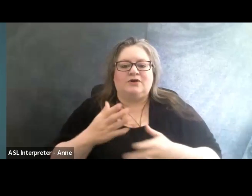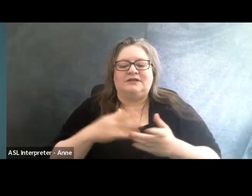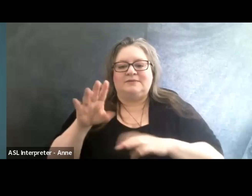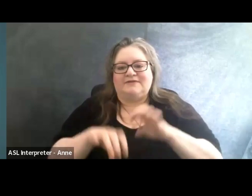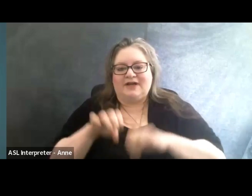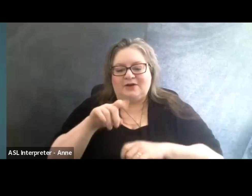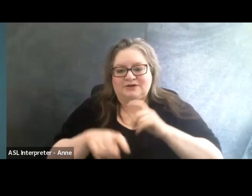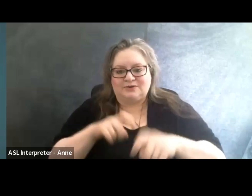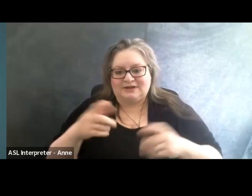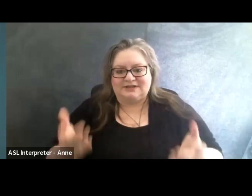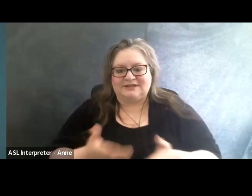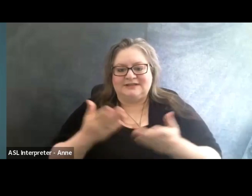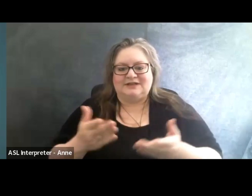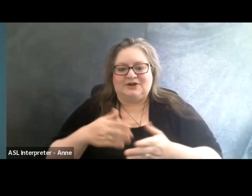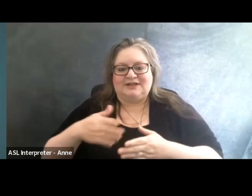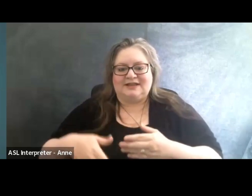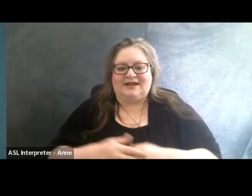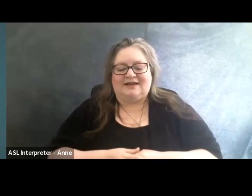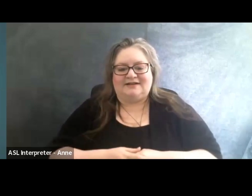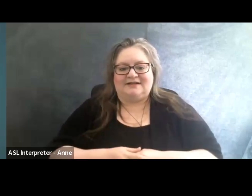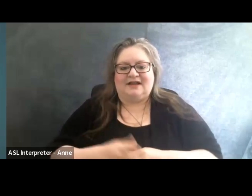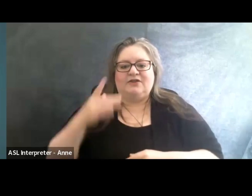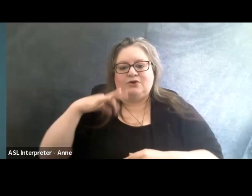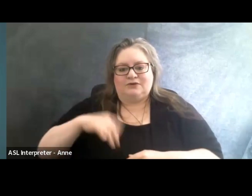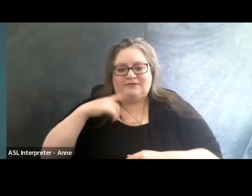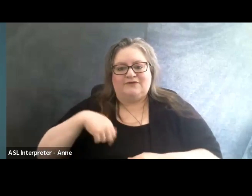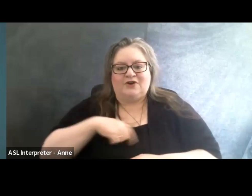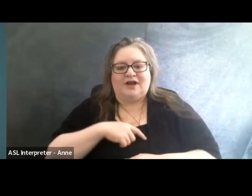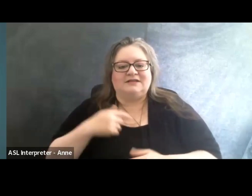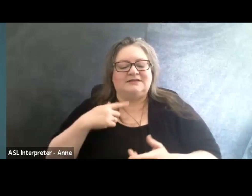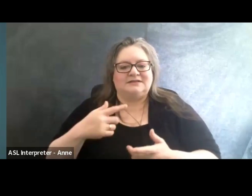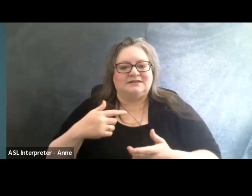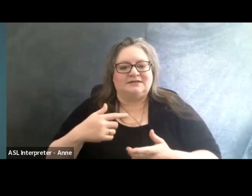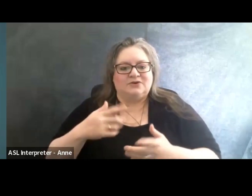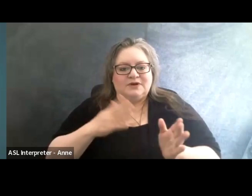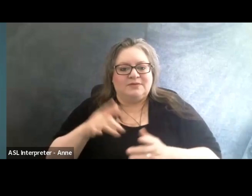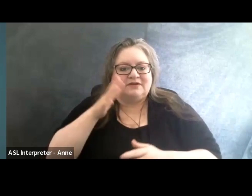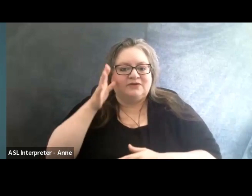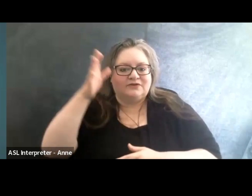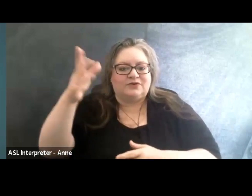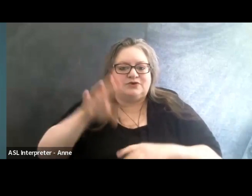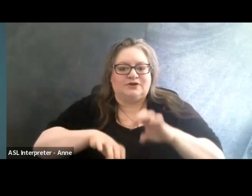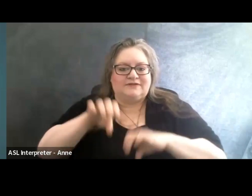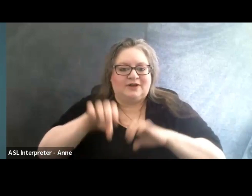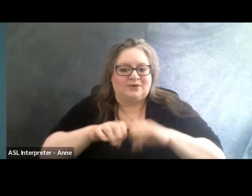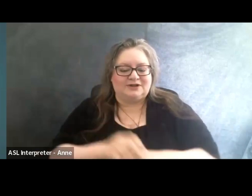questions here at the end. They're useful for us as we plan for future evaluation, future